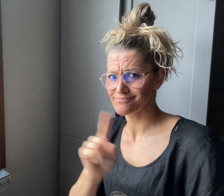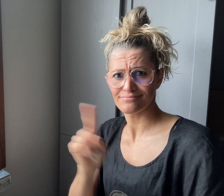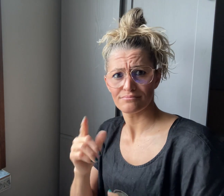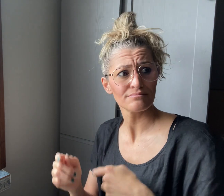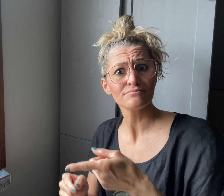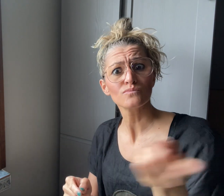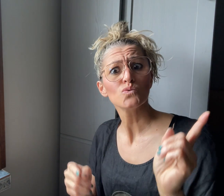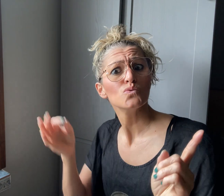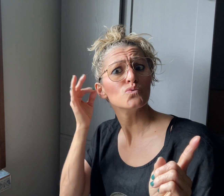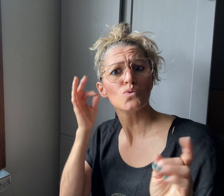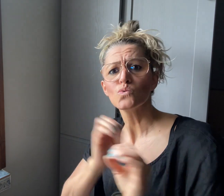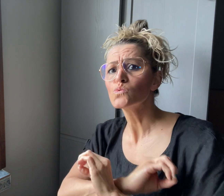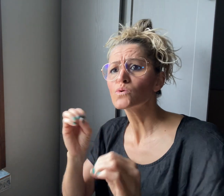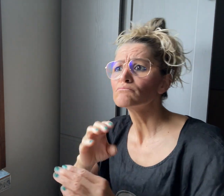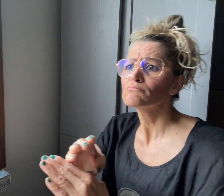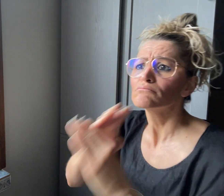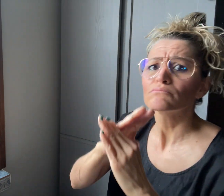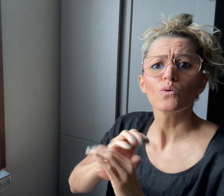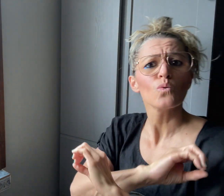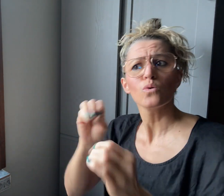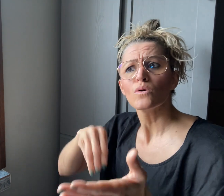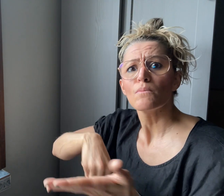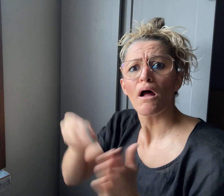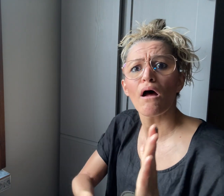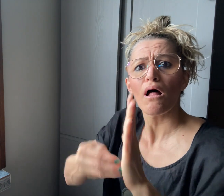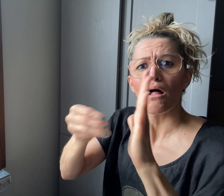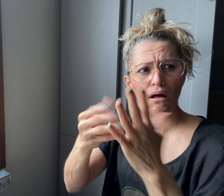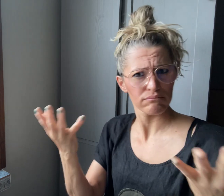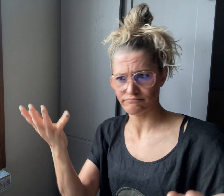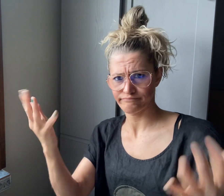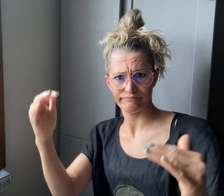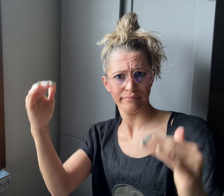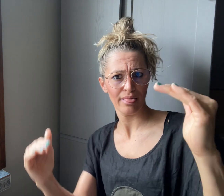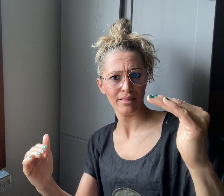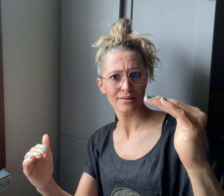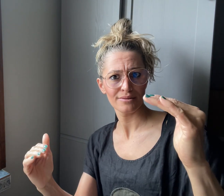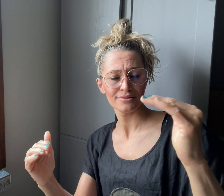face barriers unlike other hearing drivers.